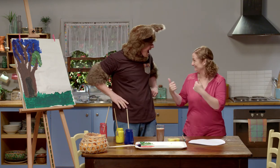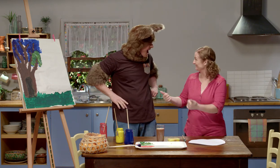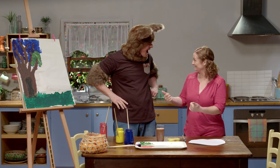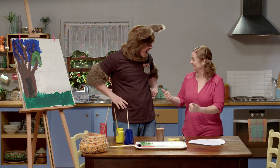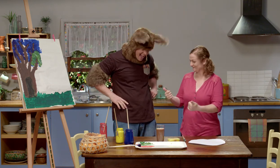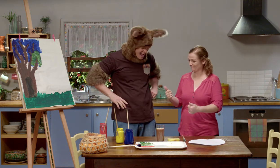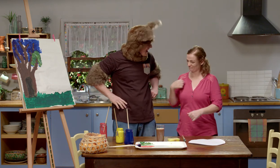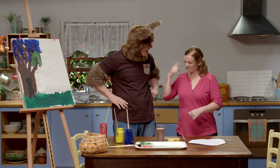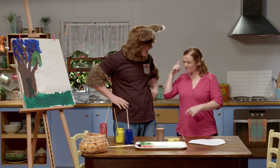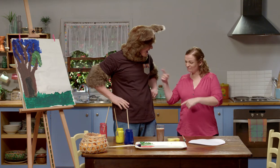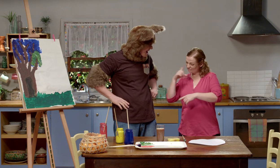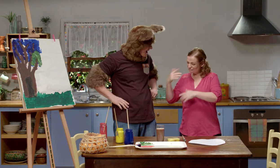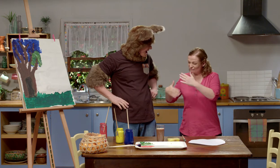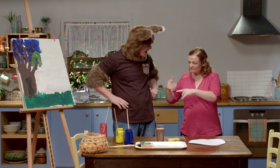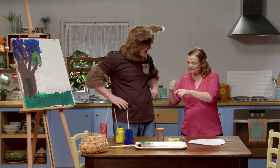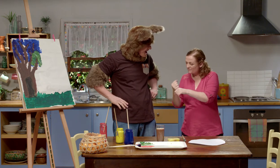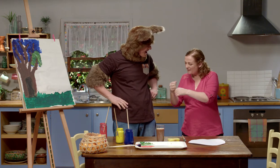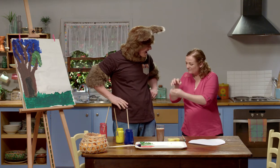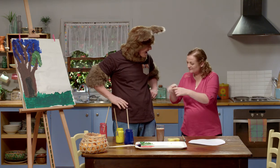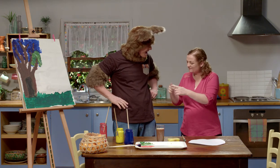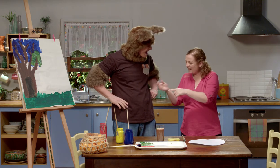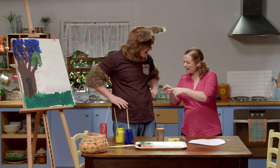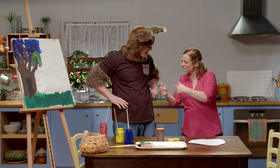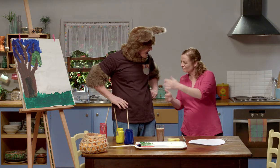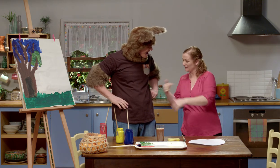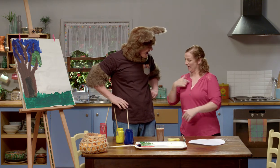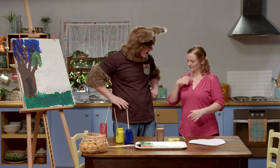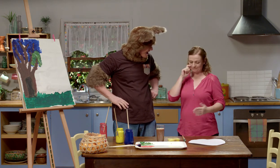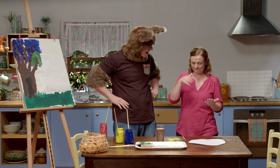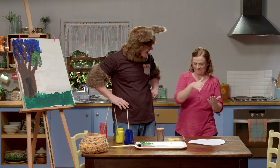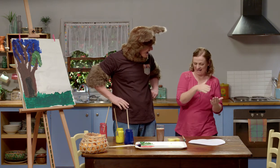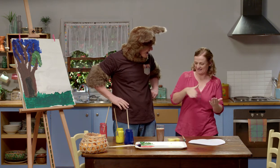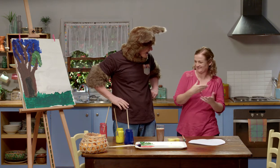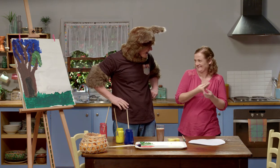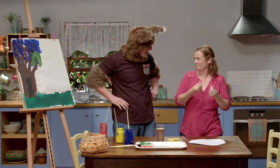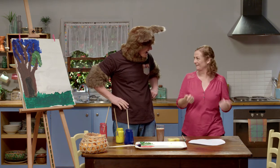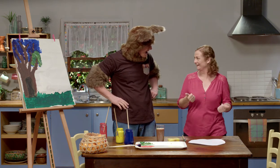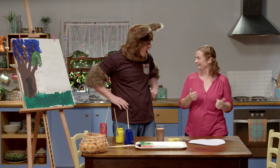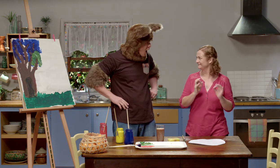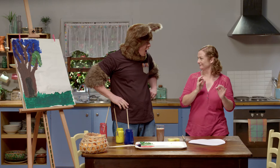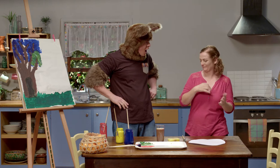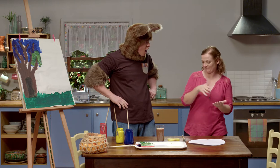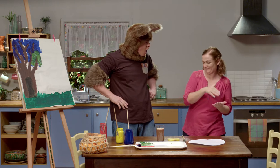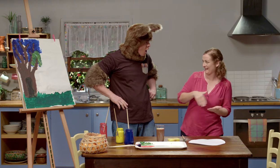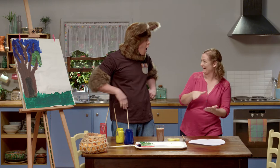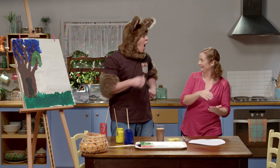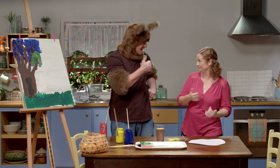you've made, Possum. You should keep playing with all the colours. I'm going to paint something special.